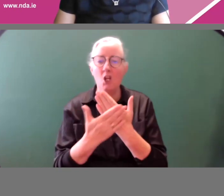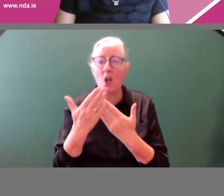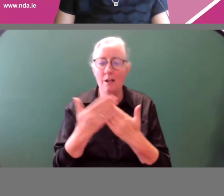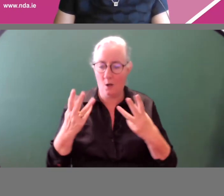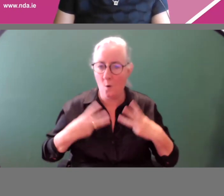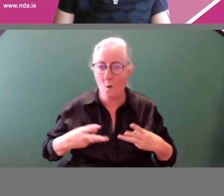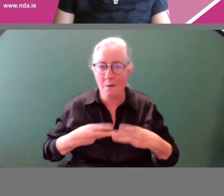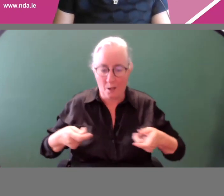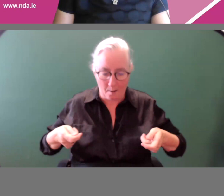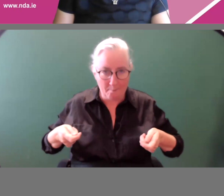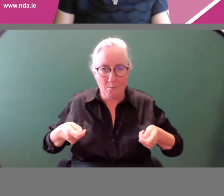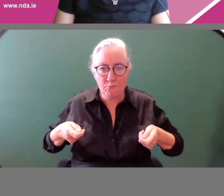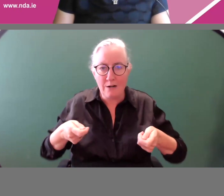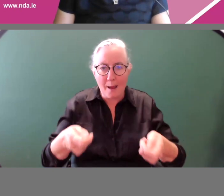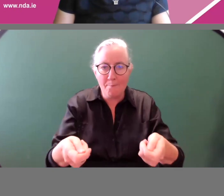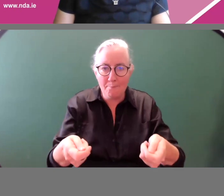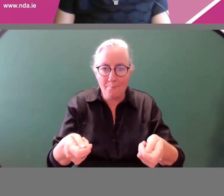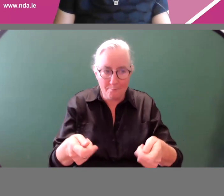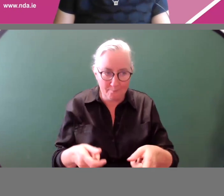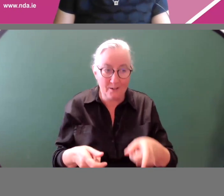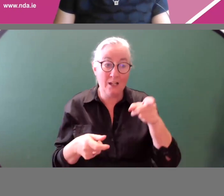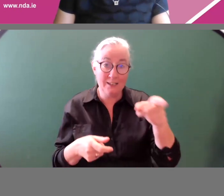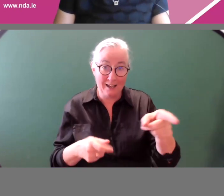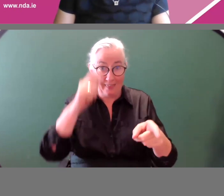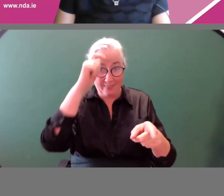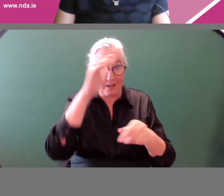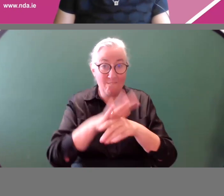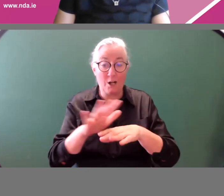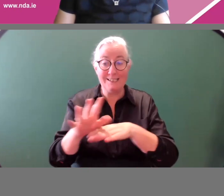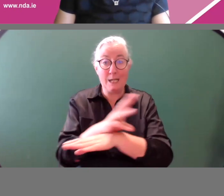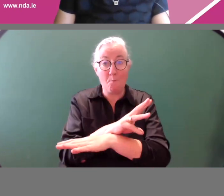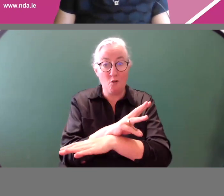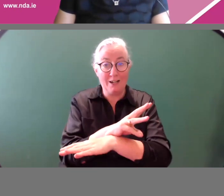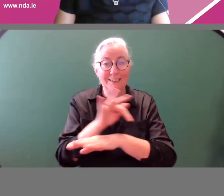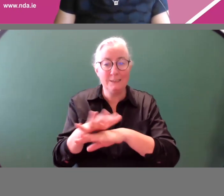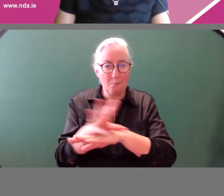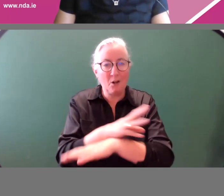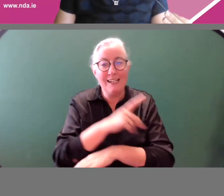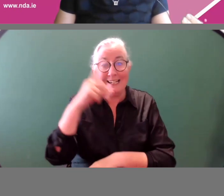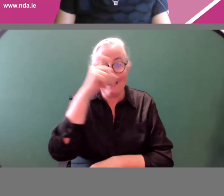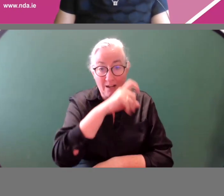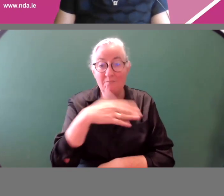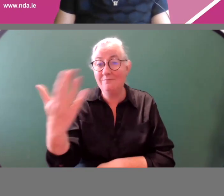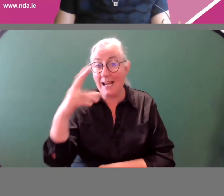a buggy and again to think of this in relation to a temporary difficulty, so for example, if a woman